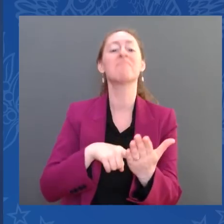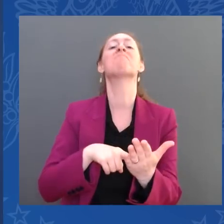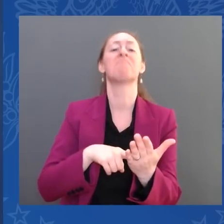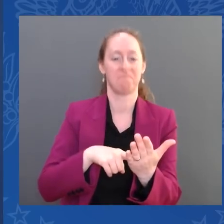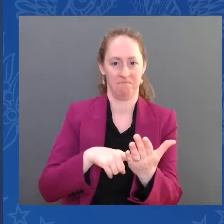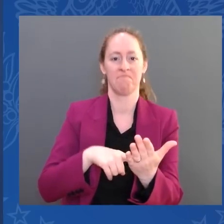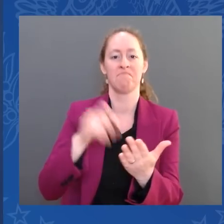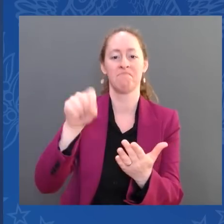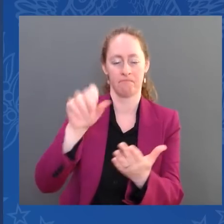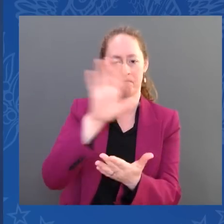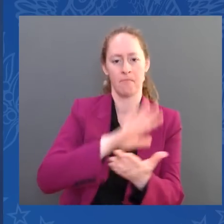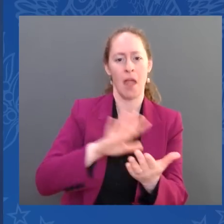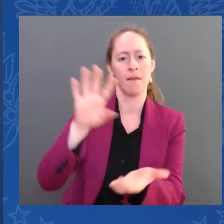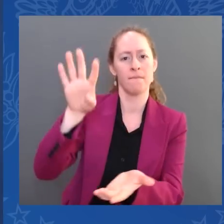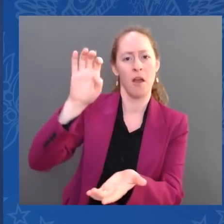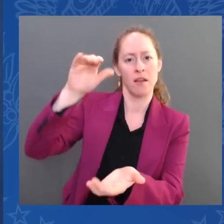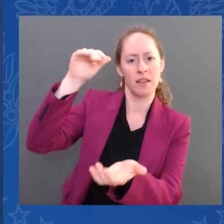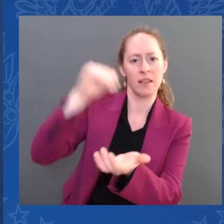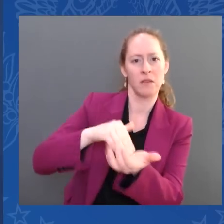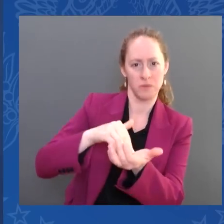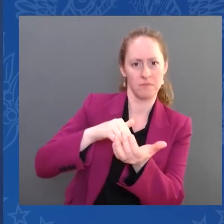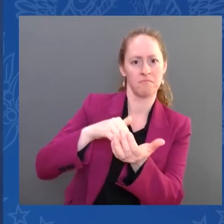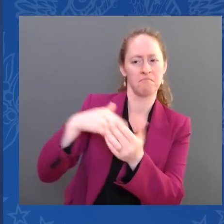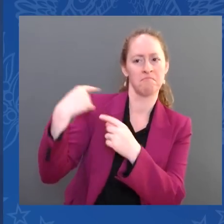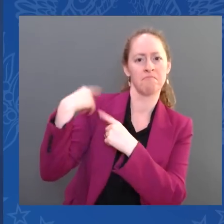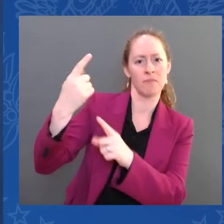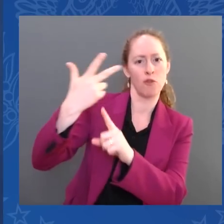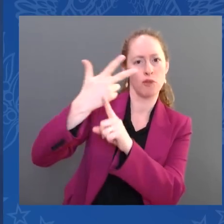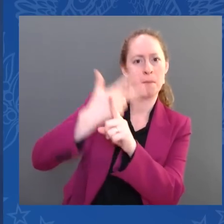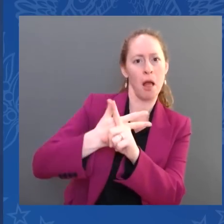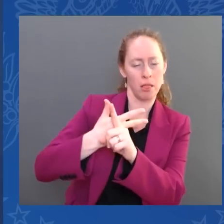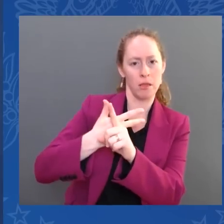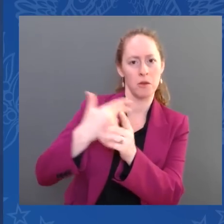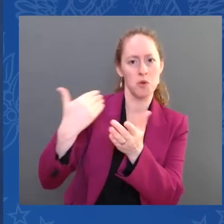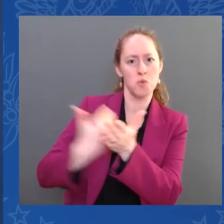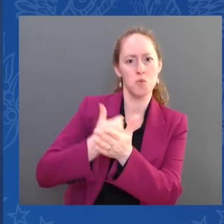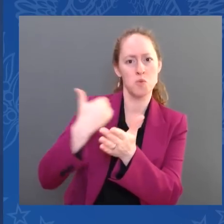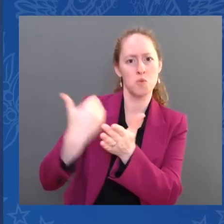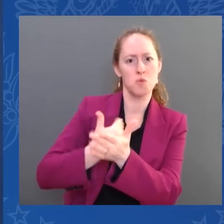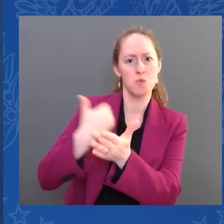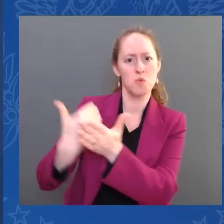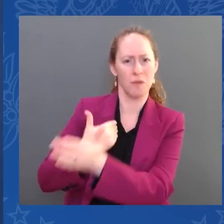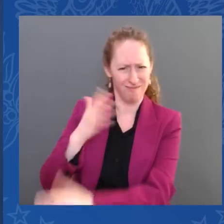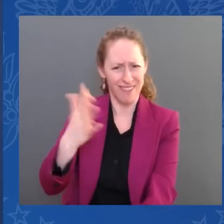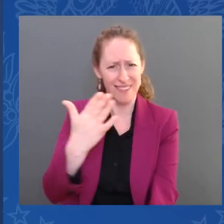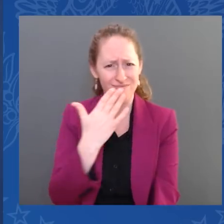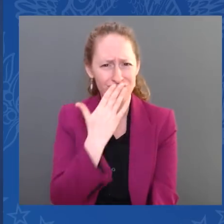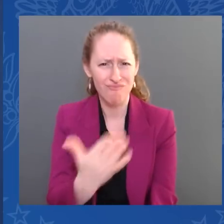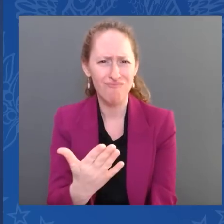That's historically robust and a sign we're beginning a shift to steady growth after rapidly recovering